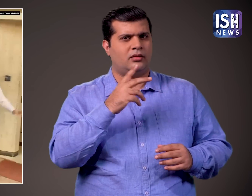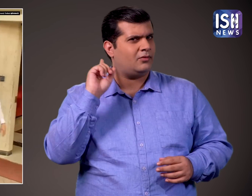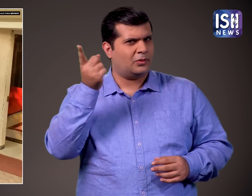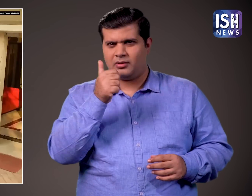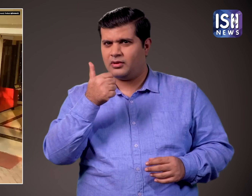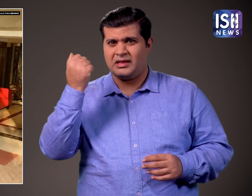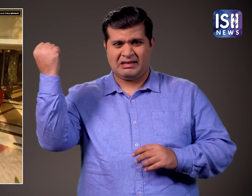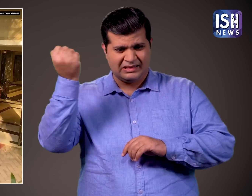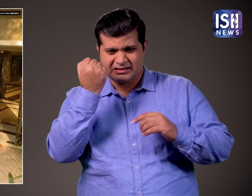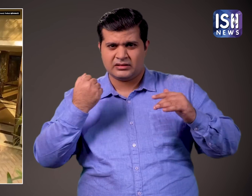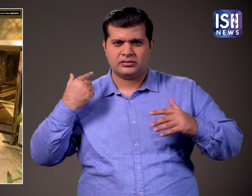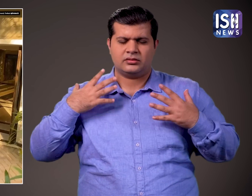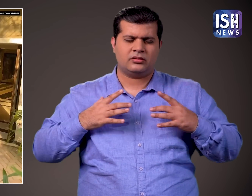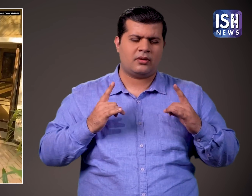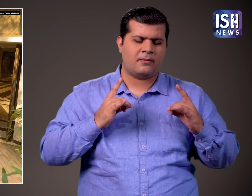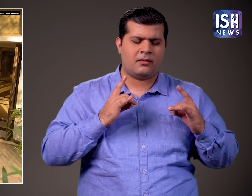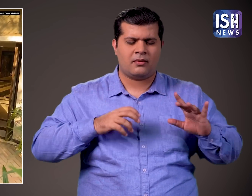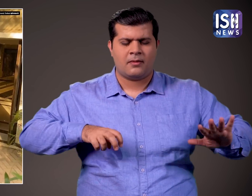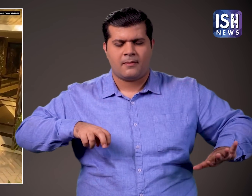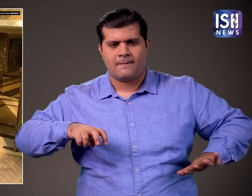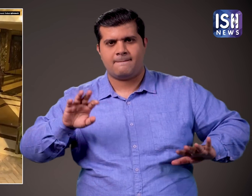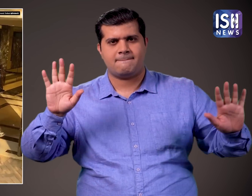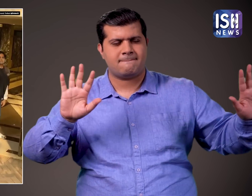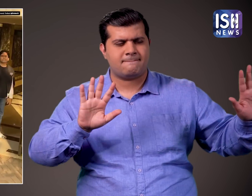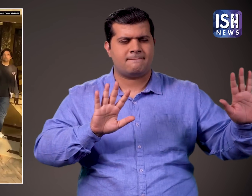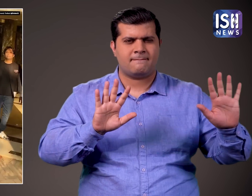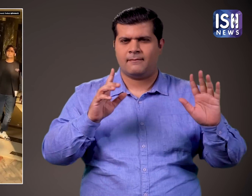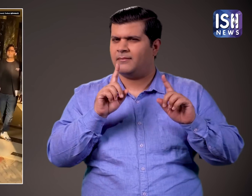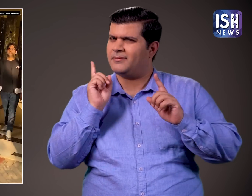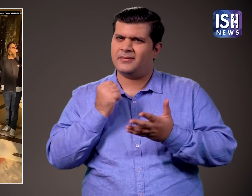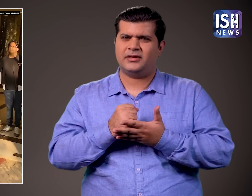Generally people are in extreme pain and struggle to walk after being stabbed.